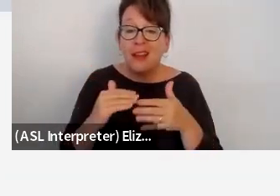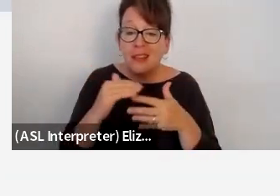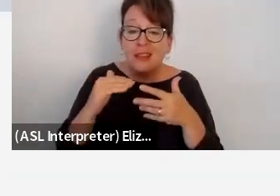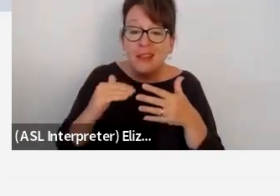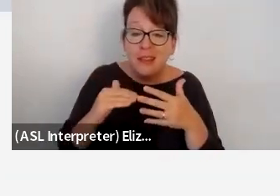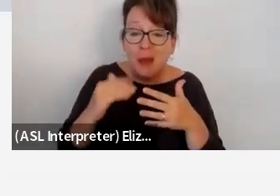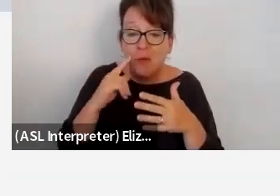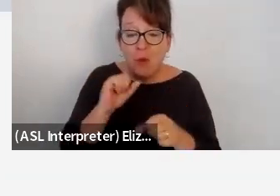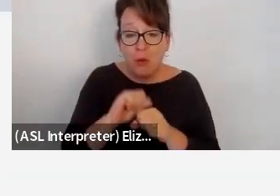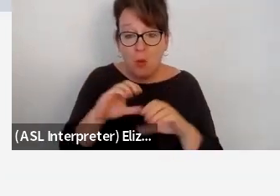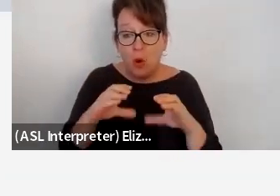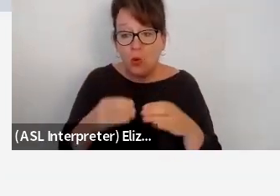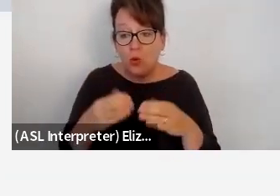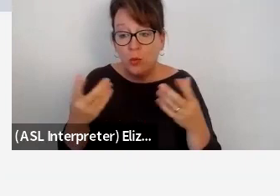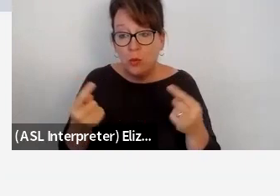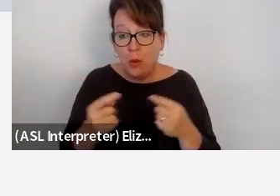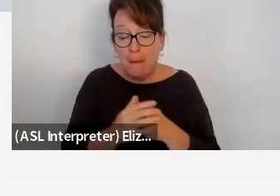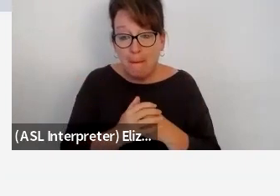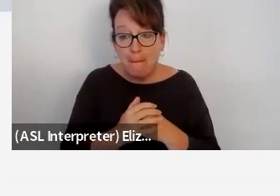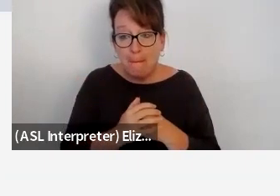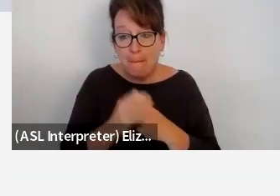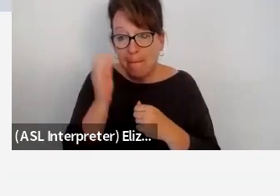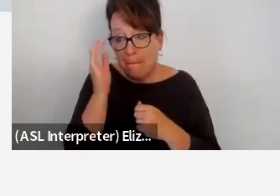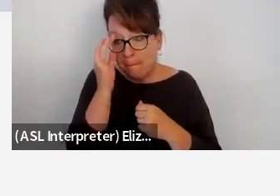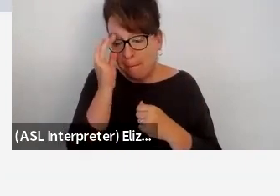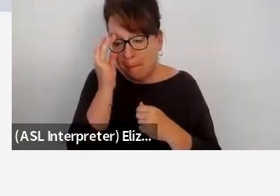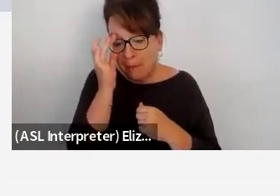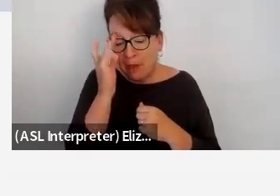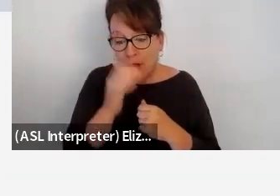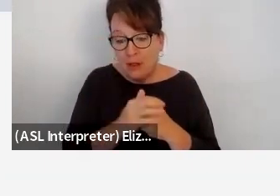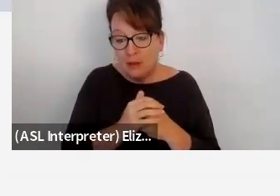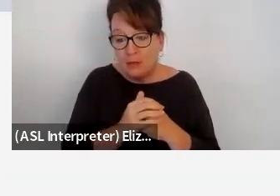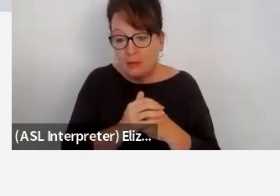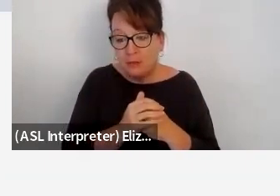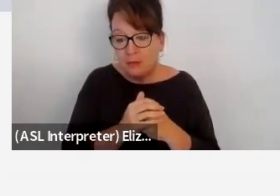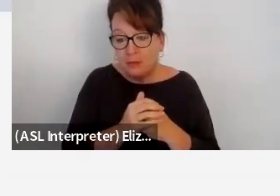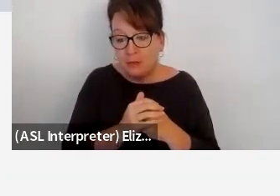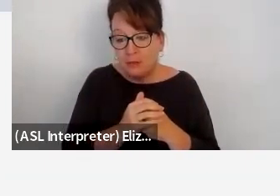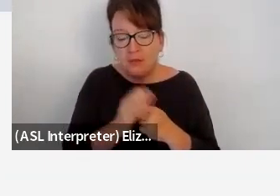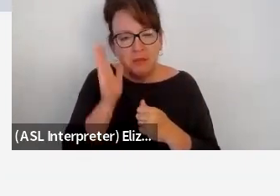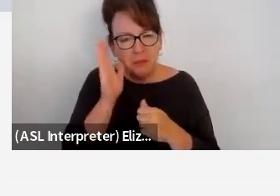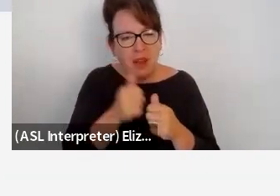today, and in terms of deploying zero-emissions equipment and infrastructure at ports?